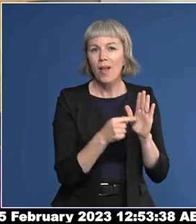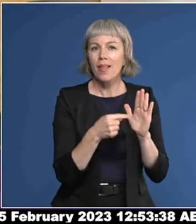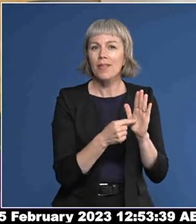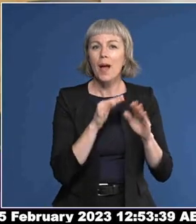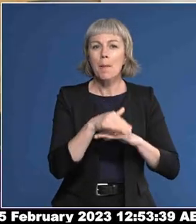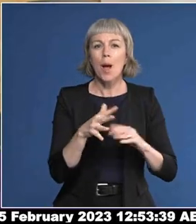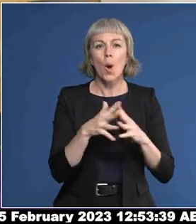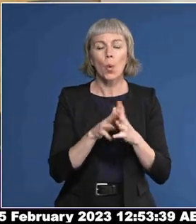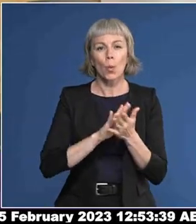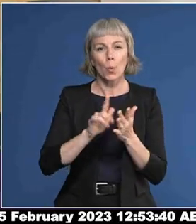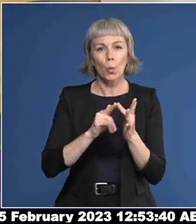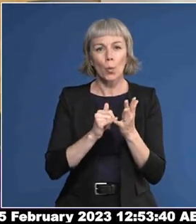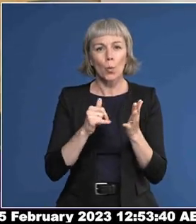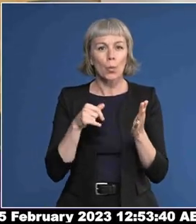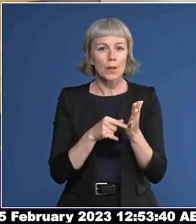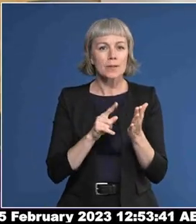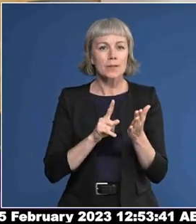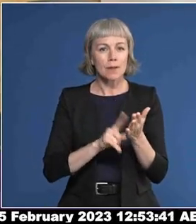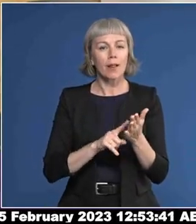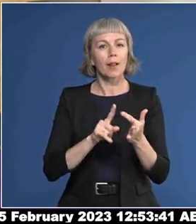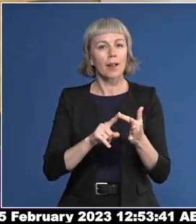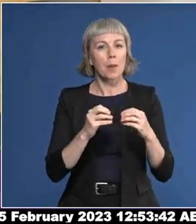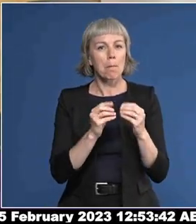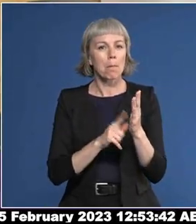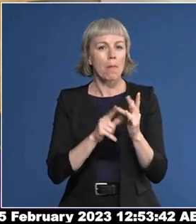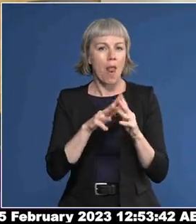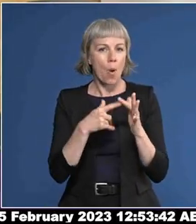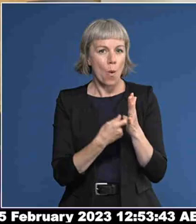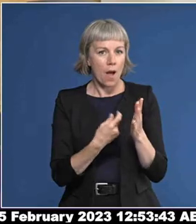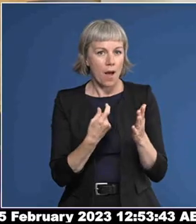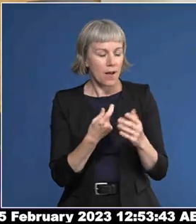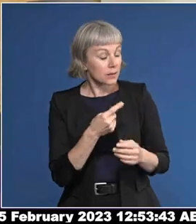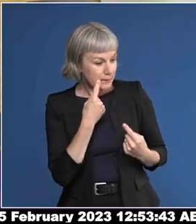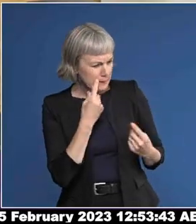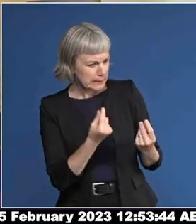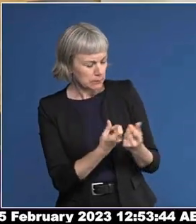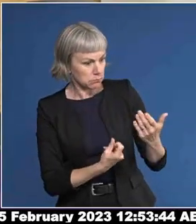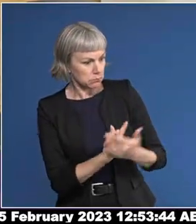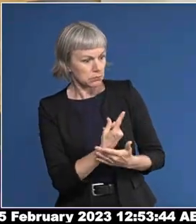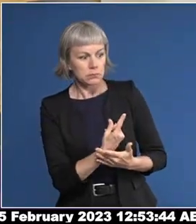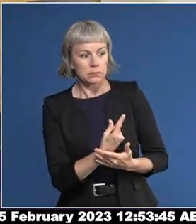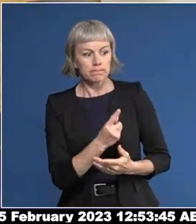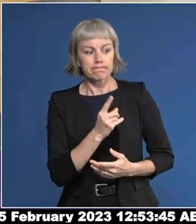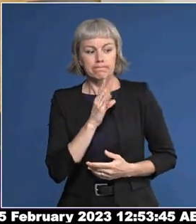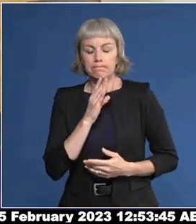Is that - Coastal, I'm leaving you out of this unless you have embraced part 9.4AAA of